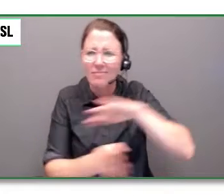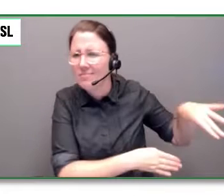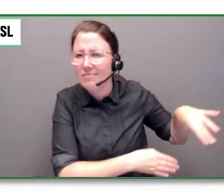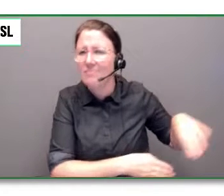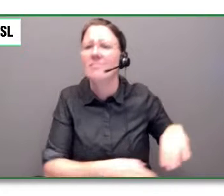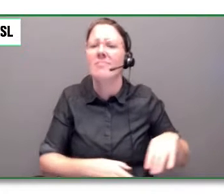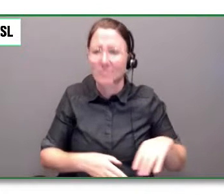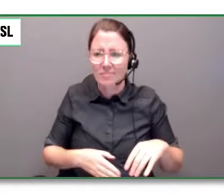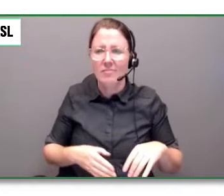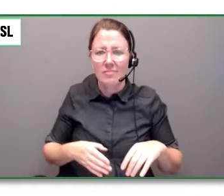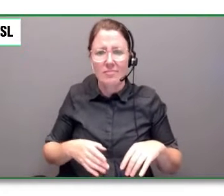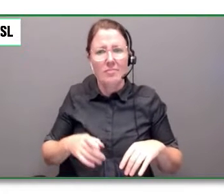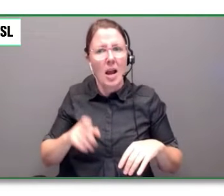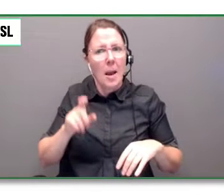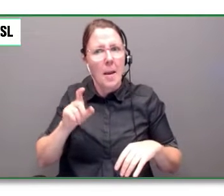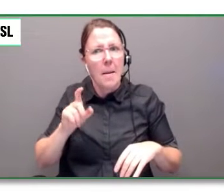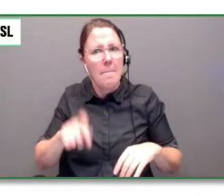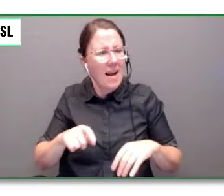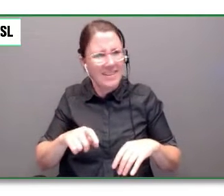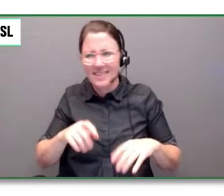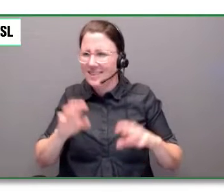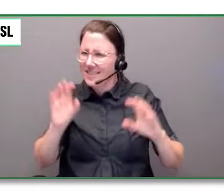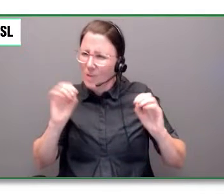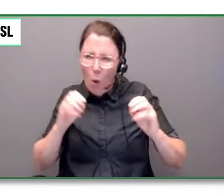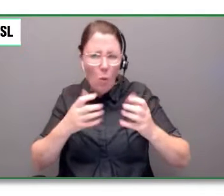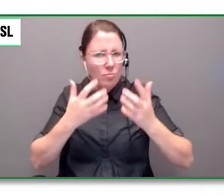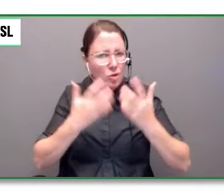enjoyed when the machines are left behind where they belong, on the super